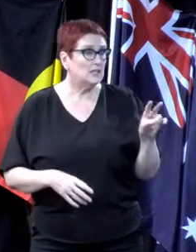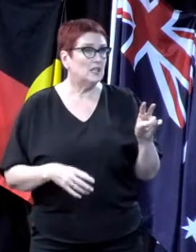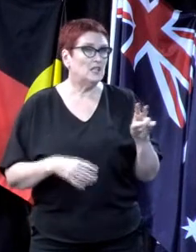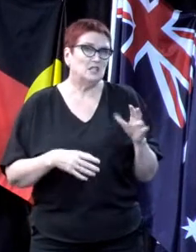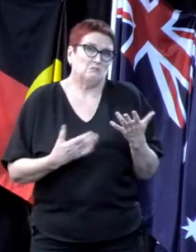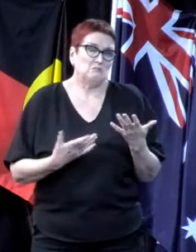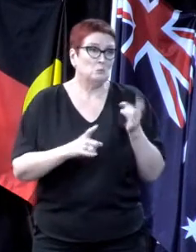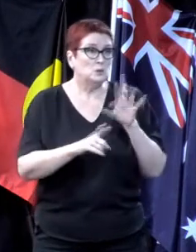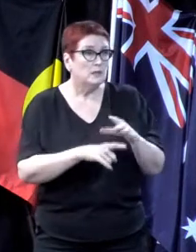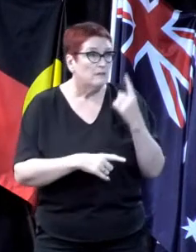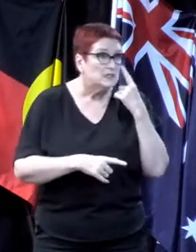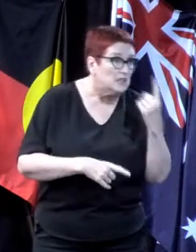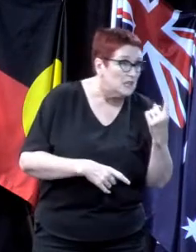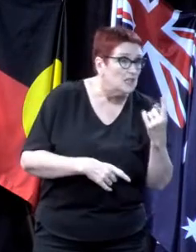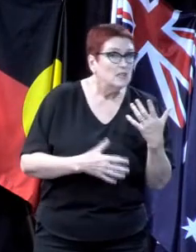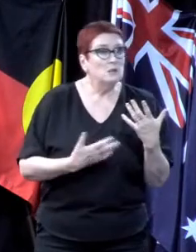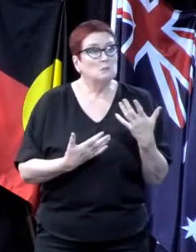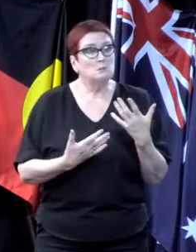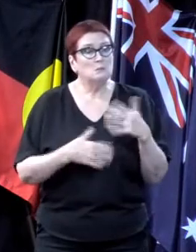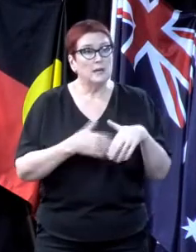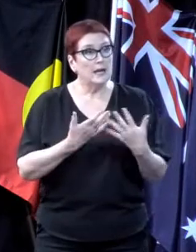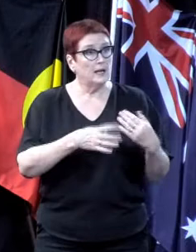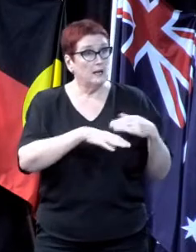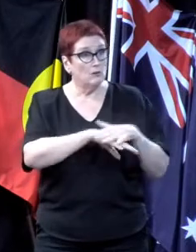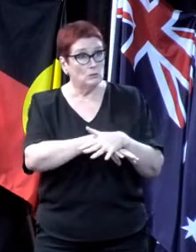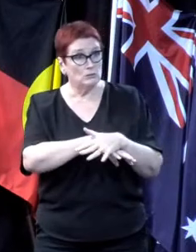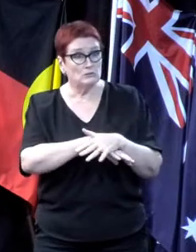influences on whether students who’ve now had this inclusive experience